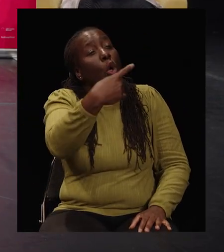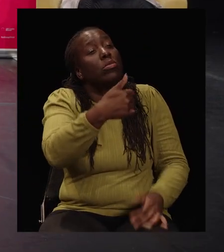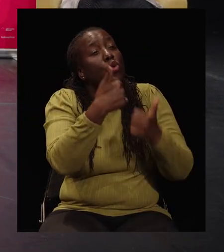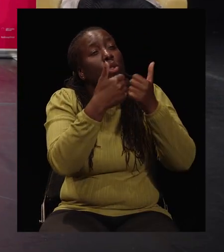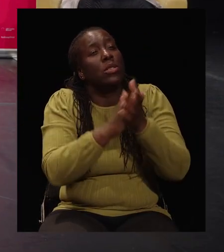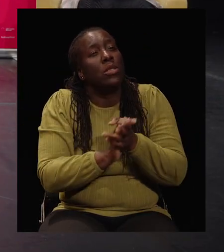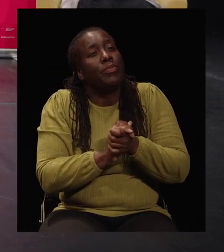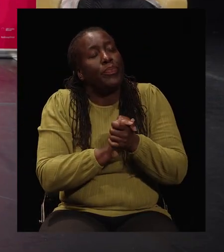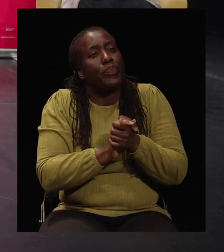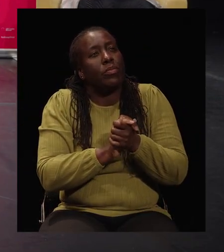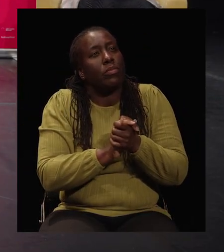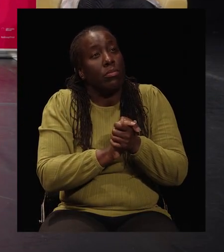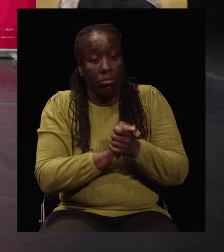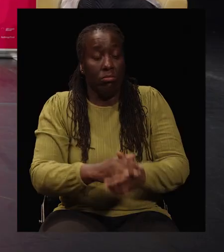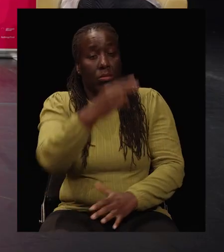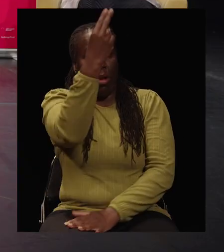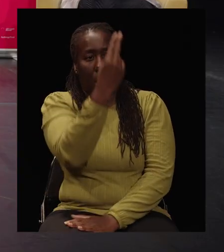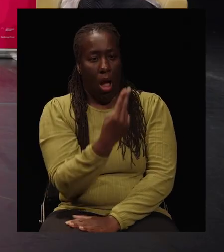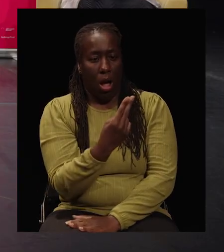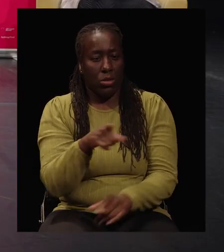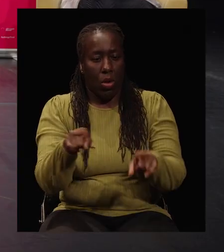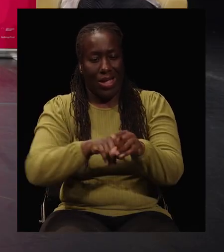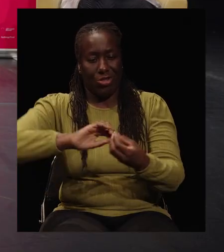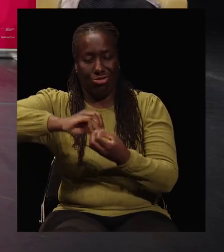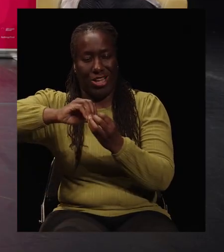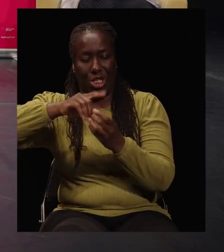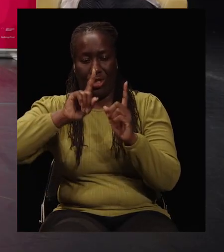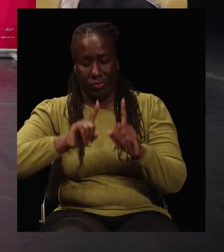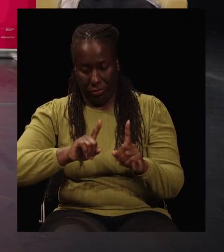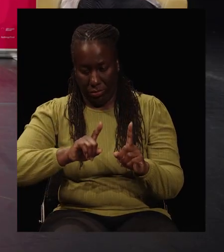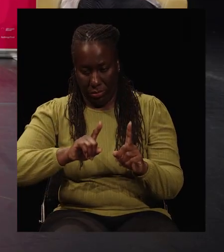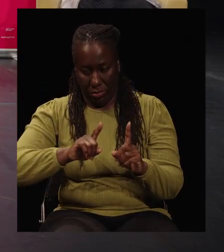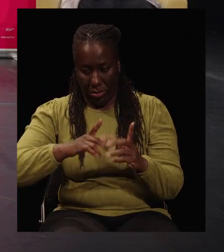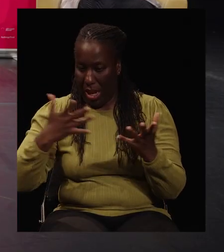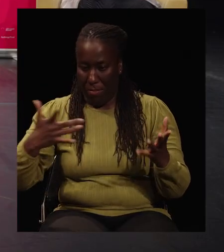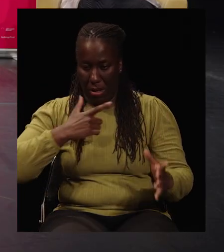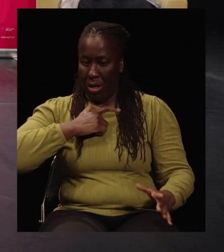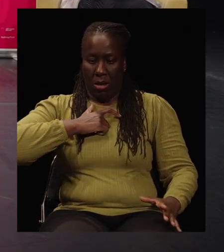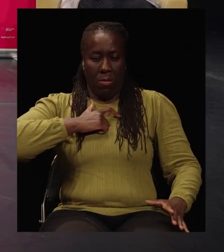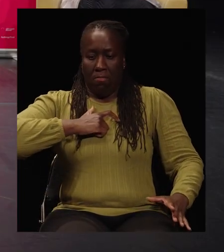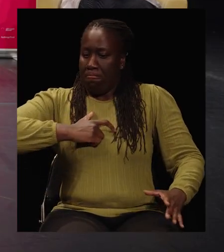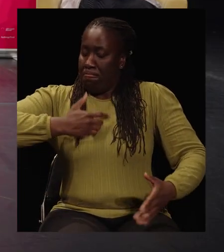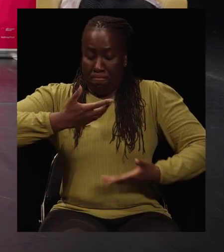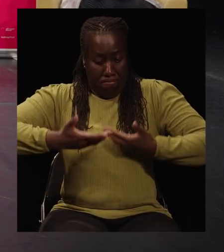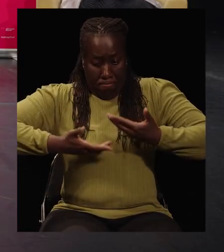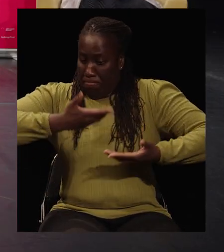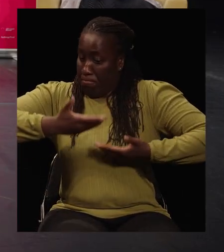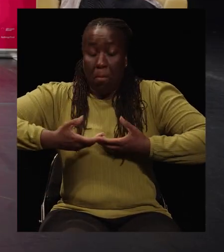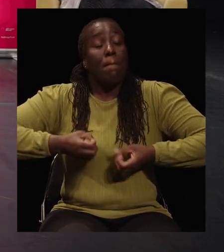you know, art and creation and being true to whatever it is you wanna express